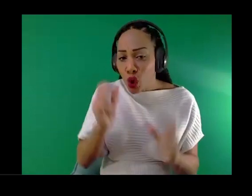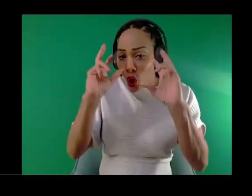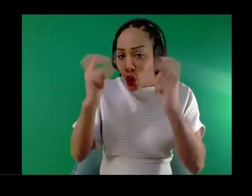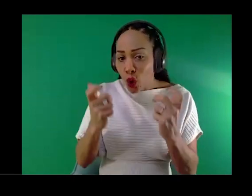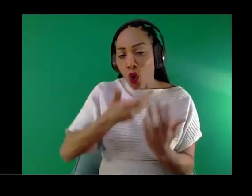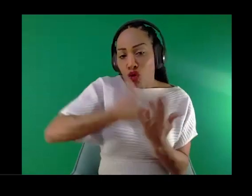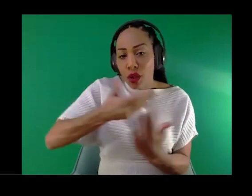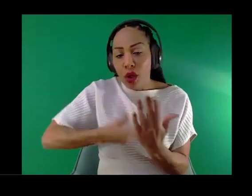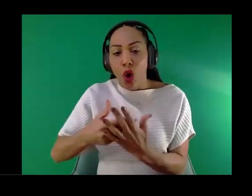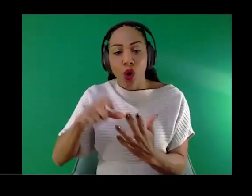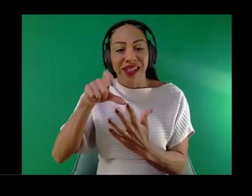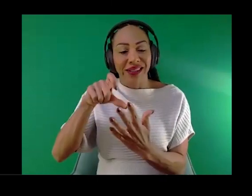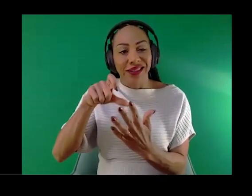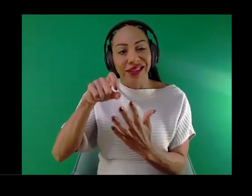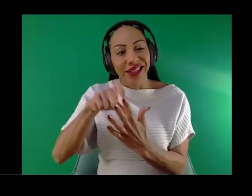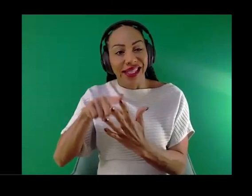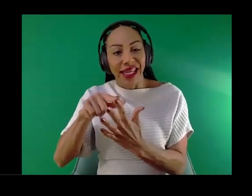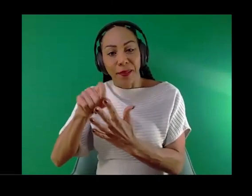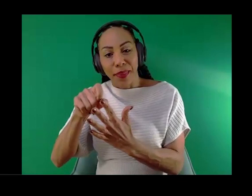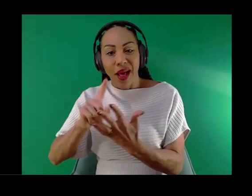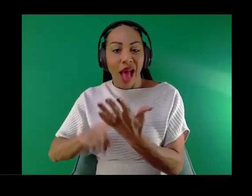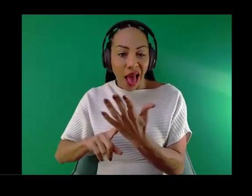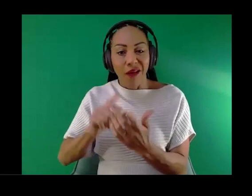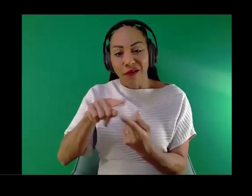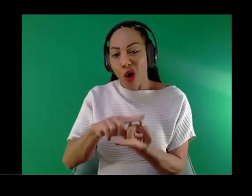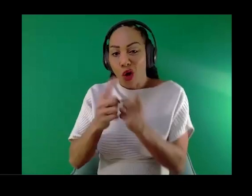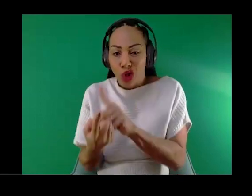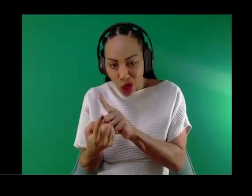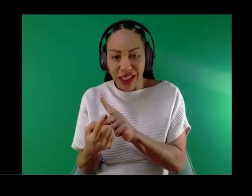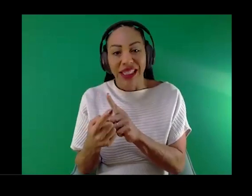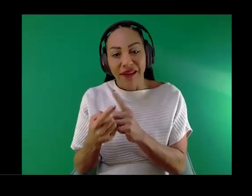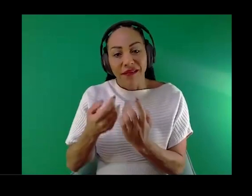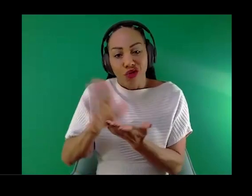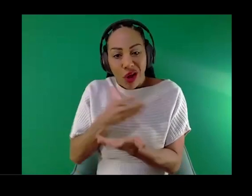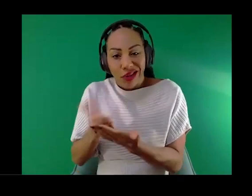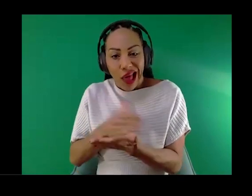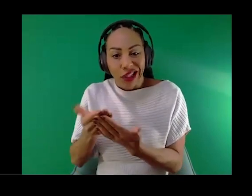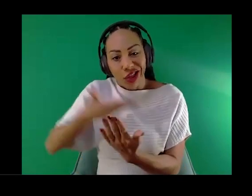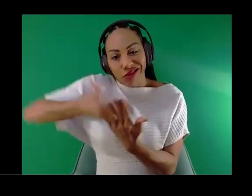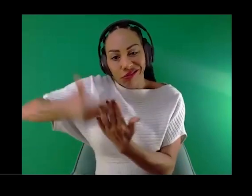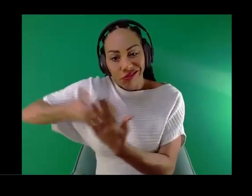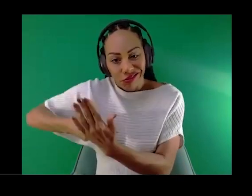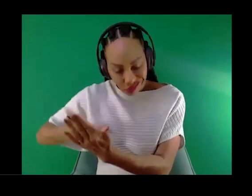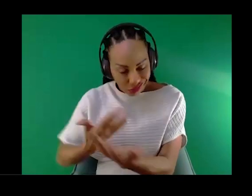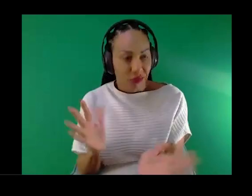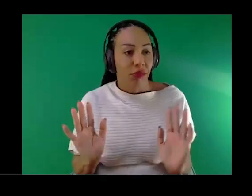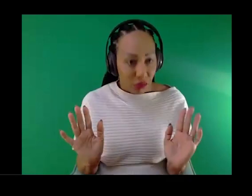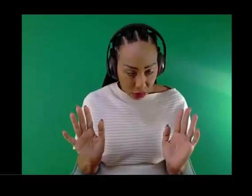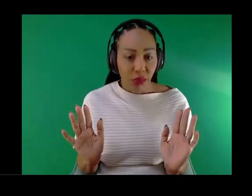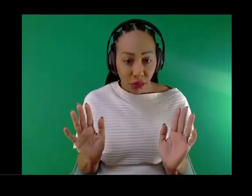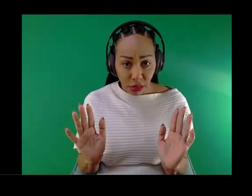L to provide an alternative translation as part of that we also ask that you submit an opportunities